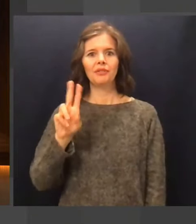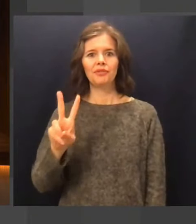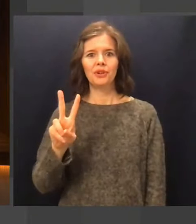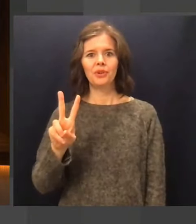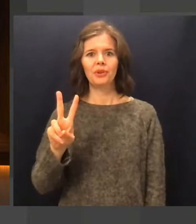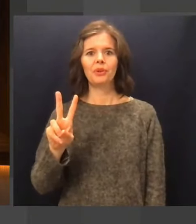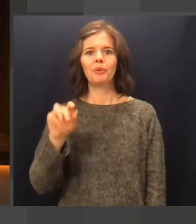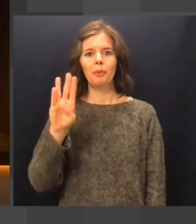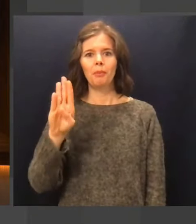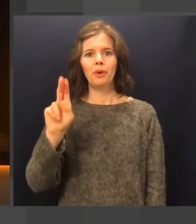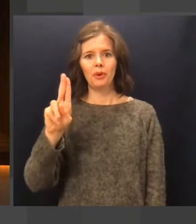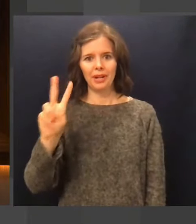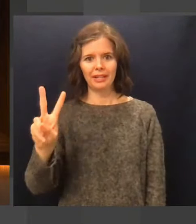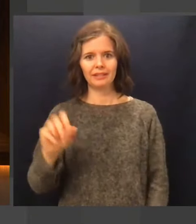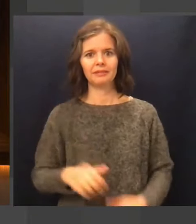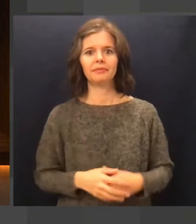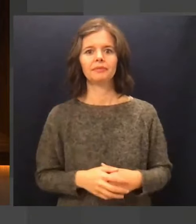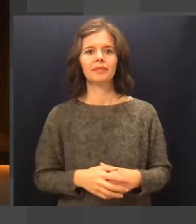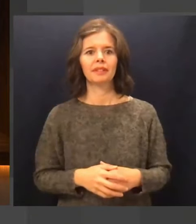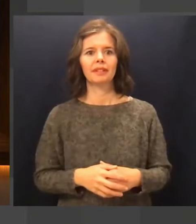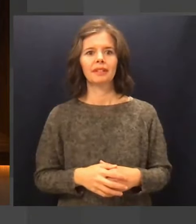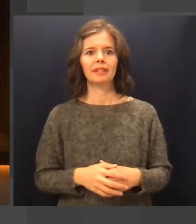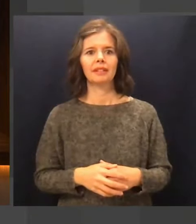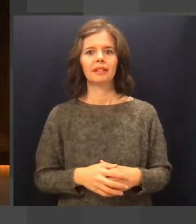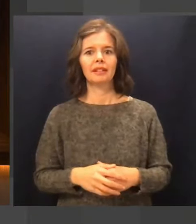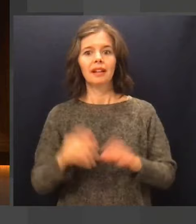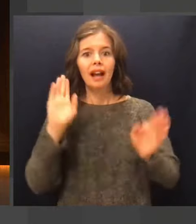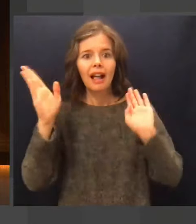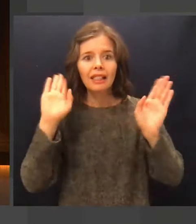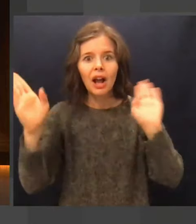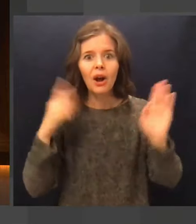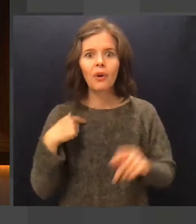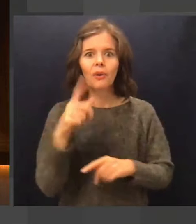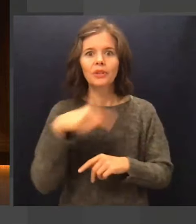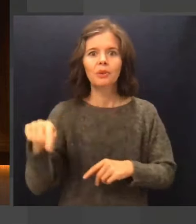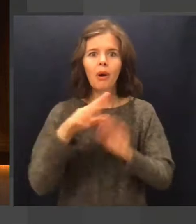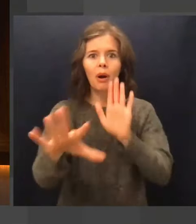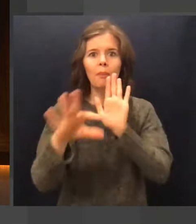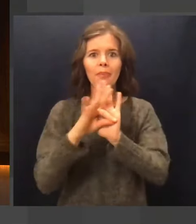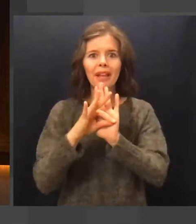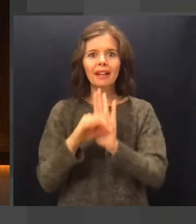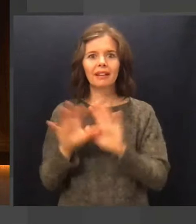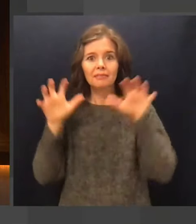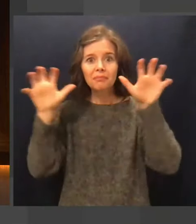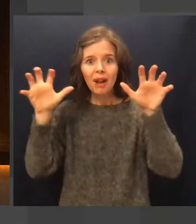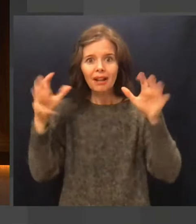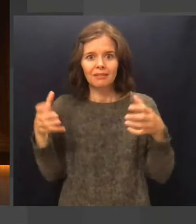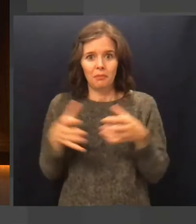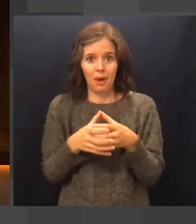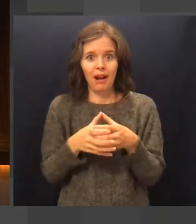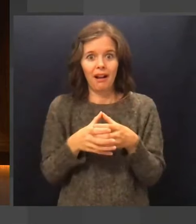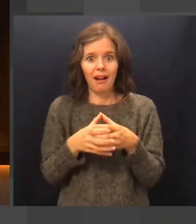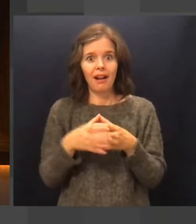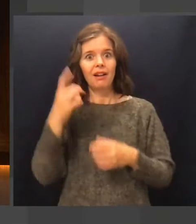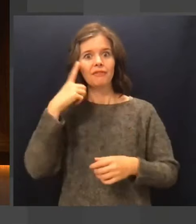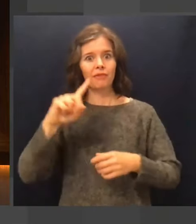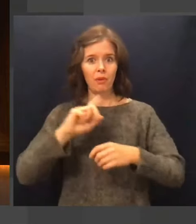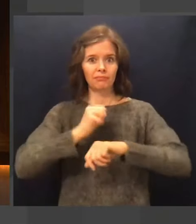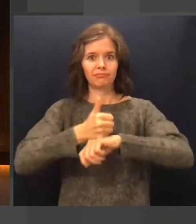WORLD! I'M VUI BUI, AND I'M HERE ONCE AGAIN TO HELP ALL OF YOU AT HOME TO CHOOSE A MOB THAT WILL GO